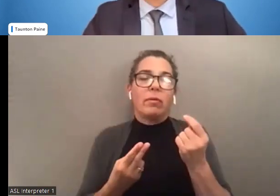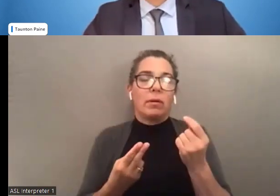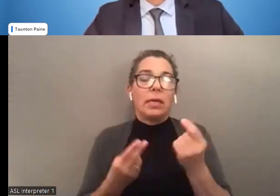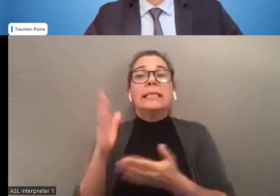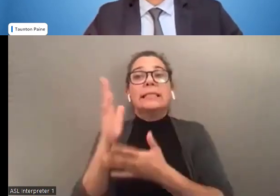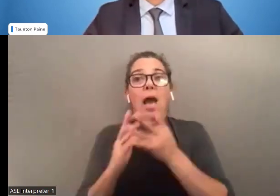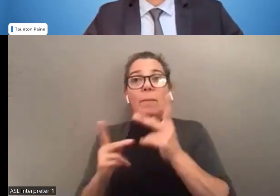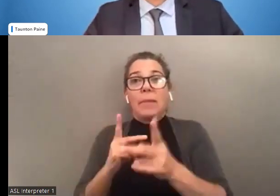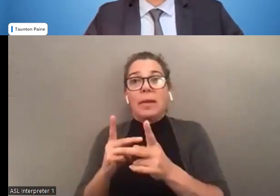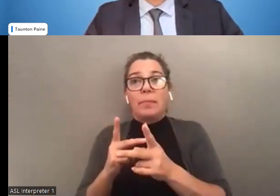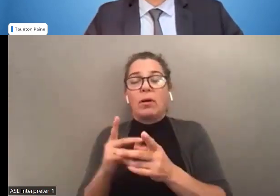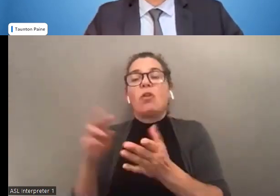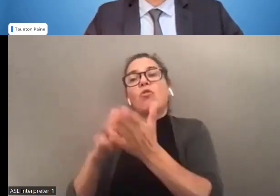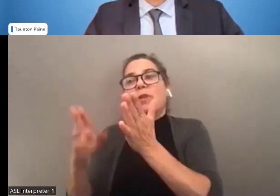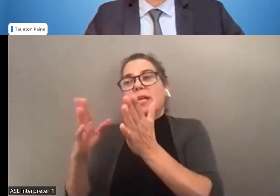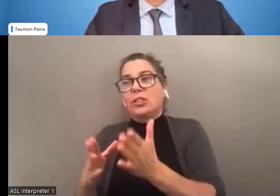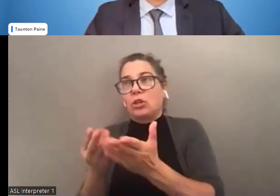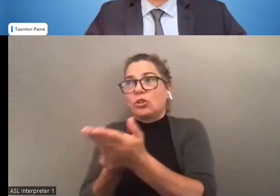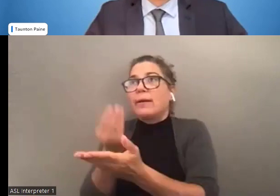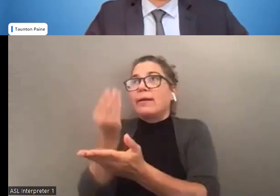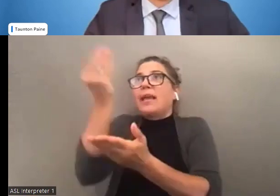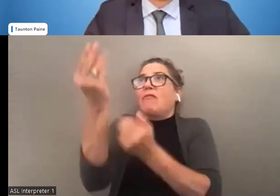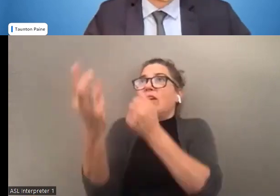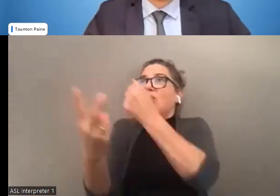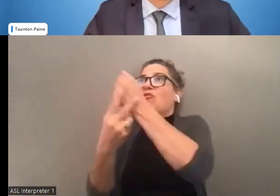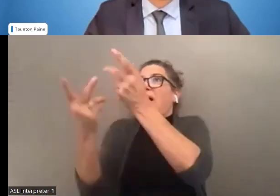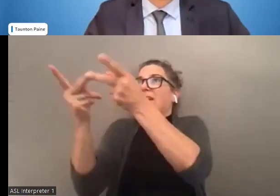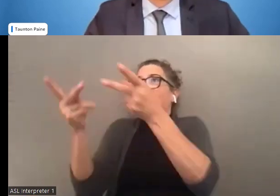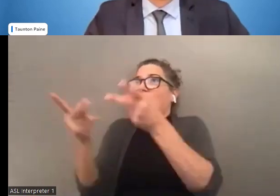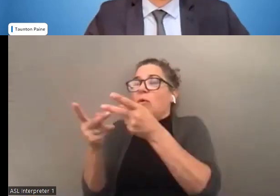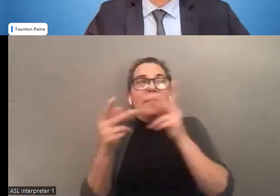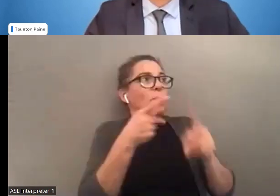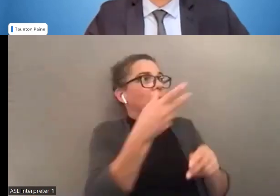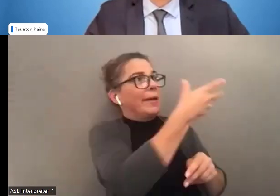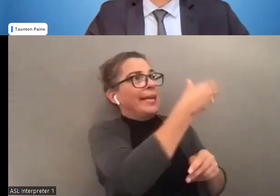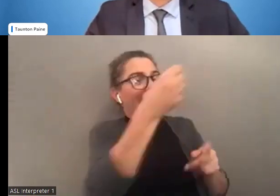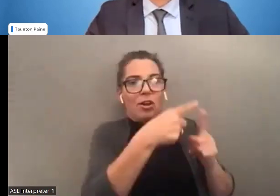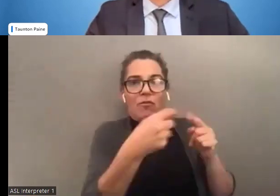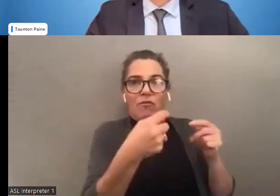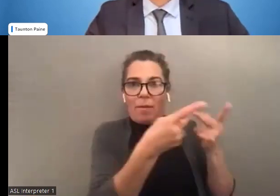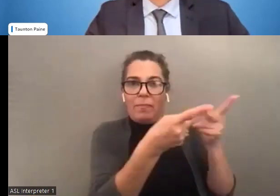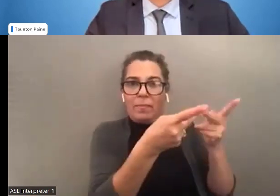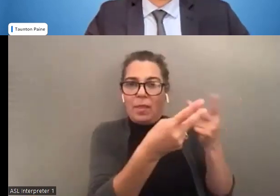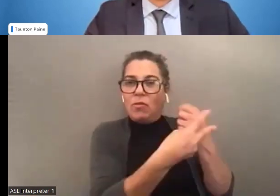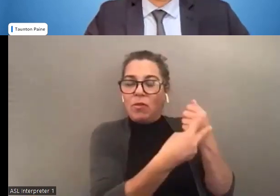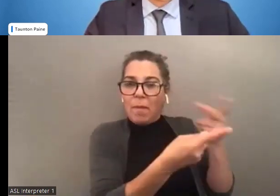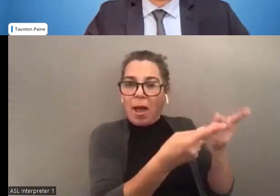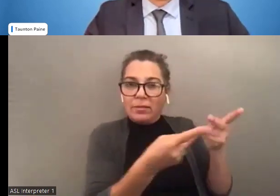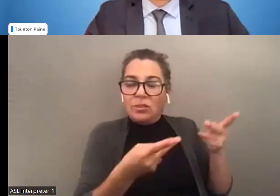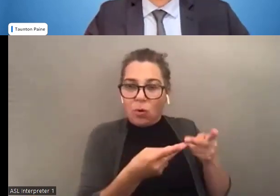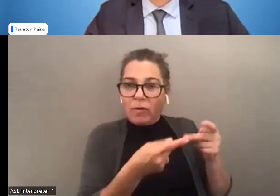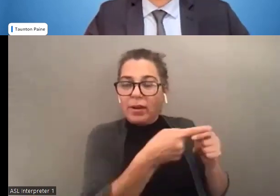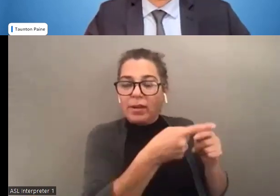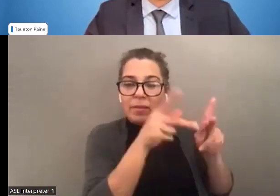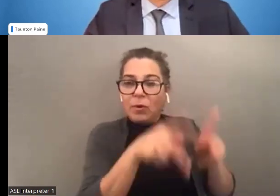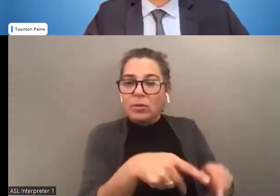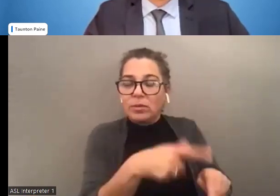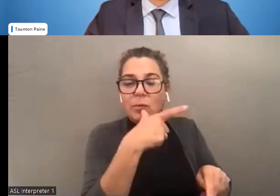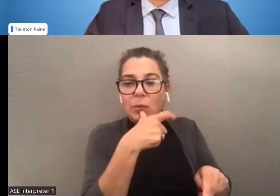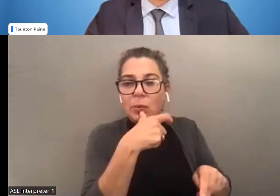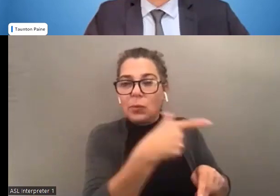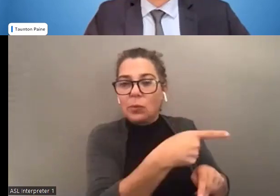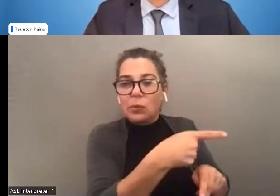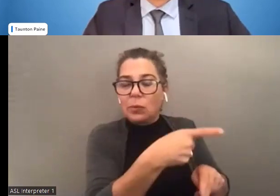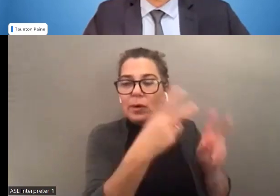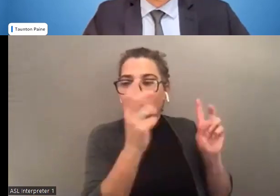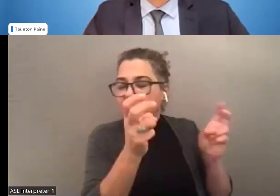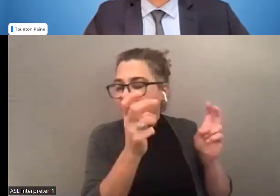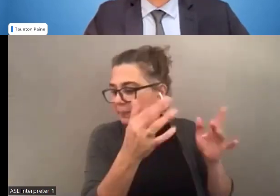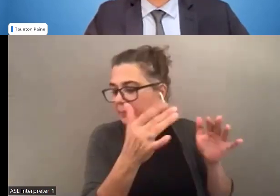you know, the researcher, and the actual data repository.